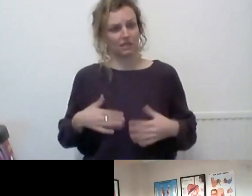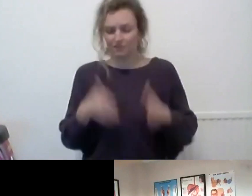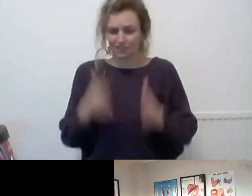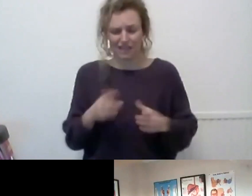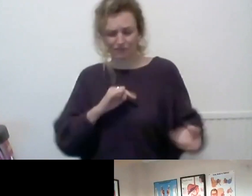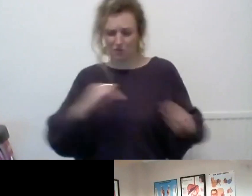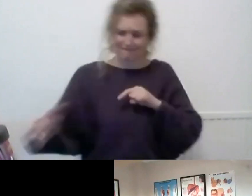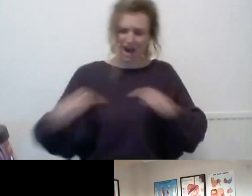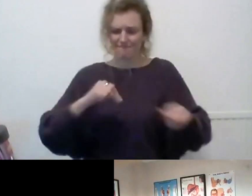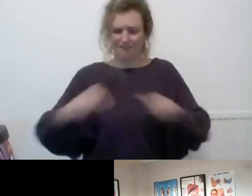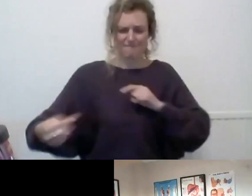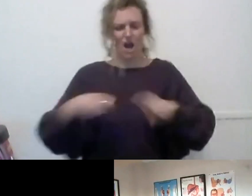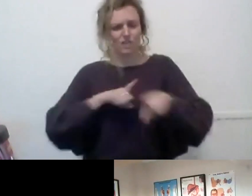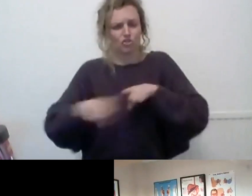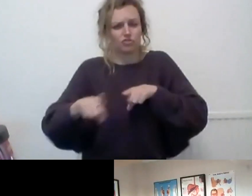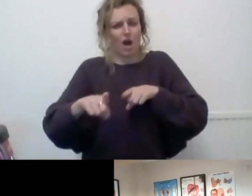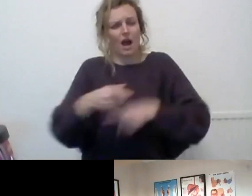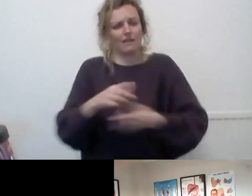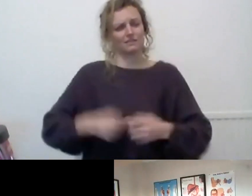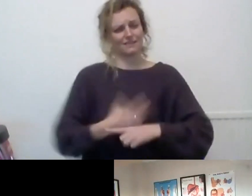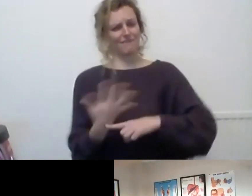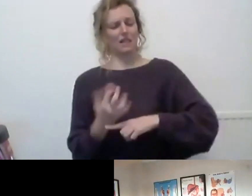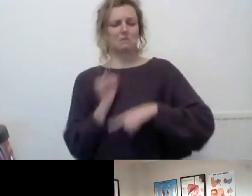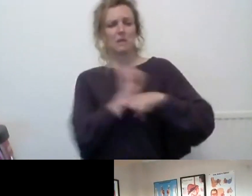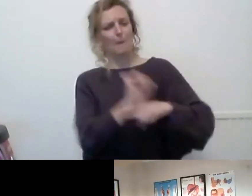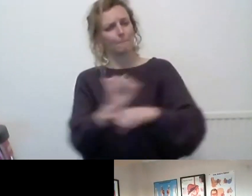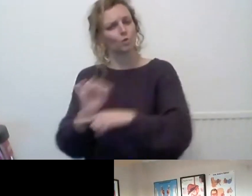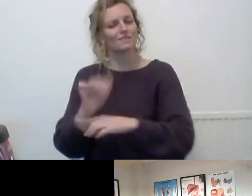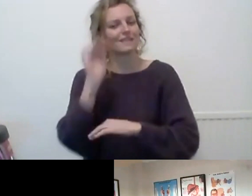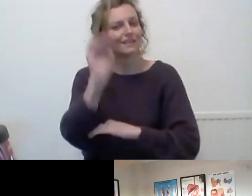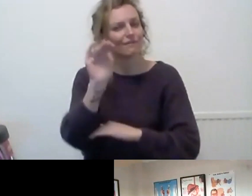unfortunately viruses got hold. So theoretically it goes into your arm and lasts for two or three